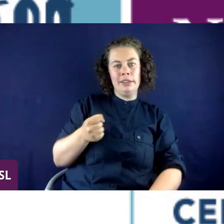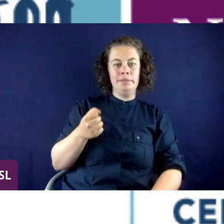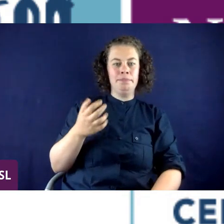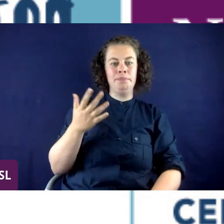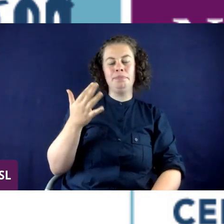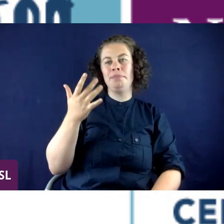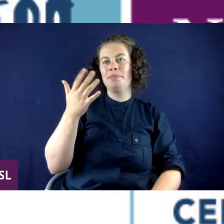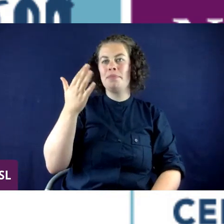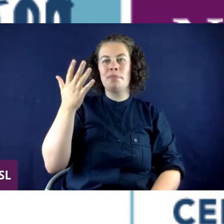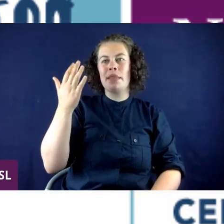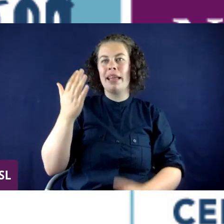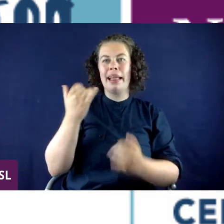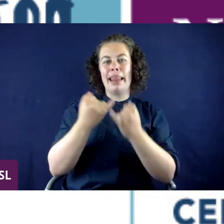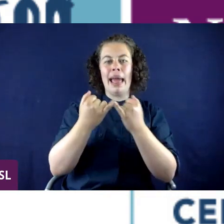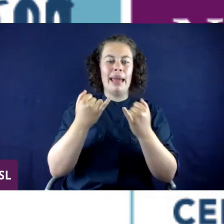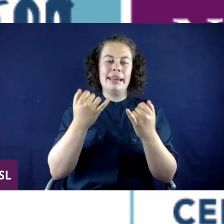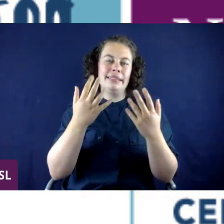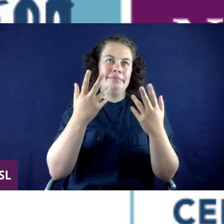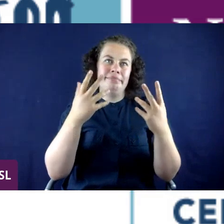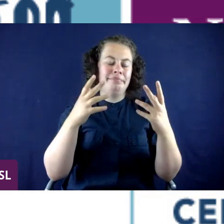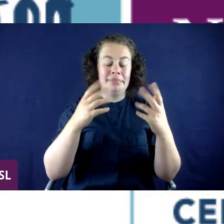My accessibility Ryder